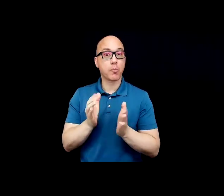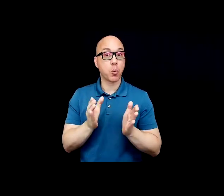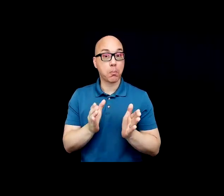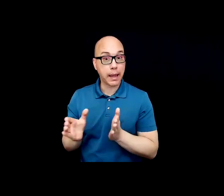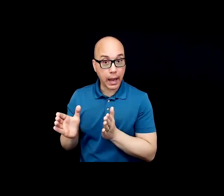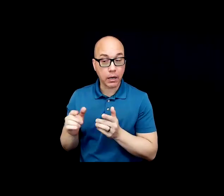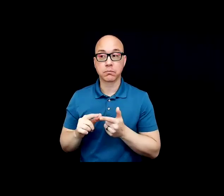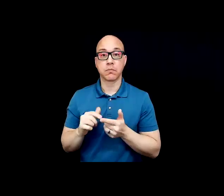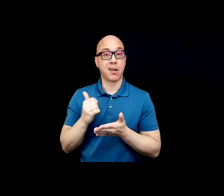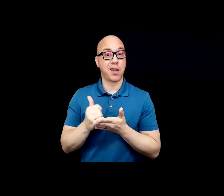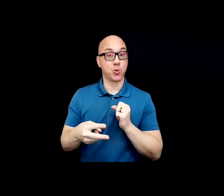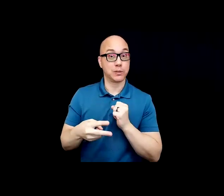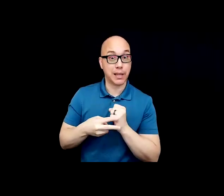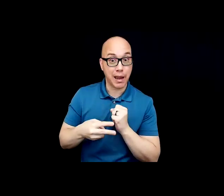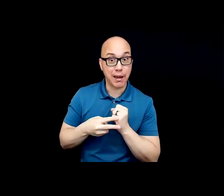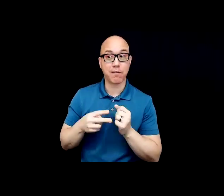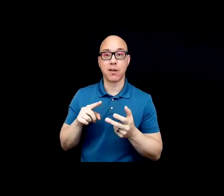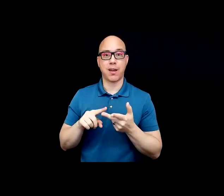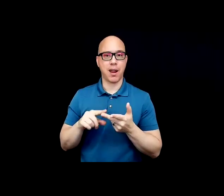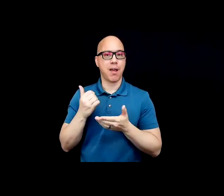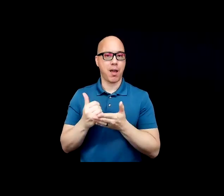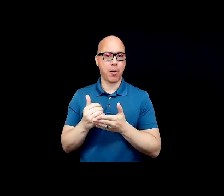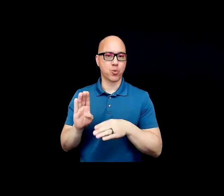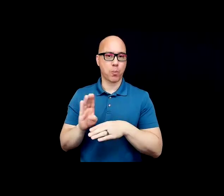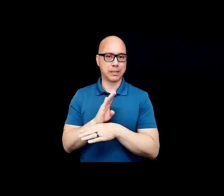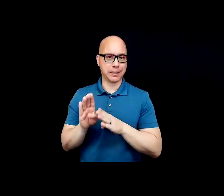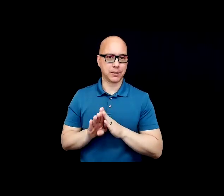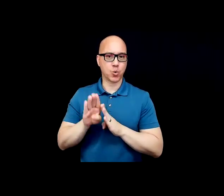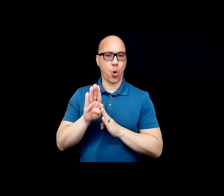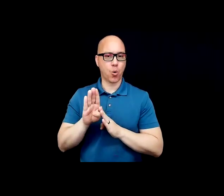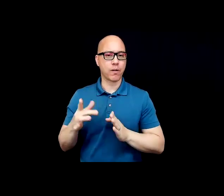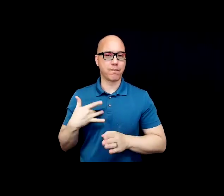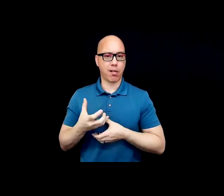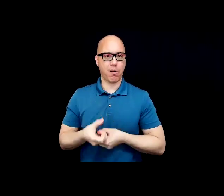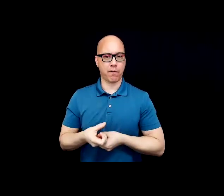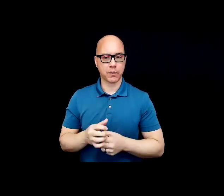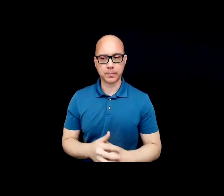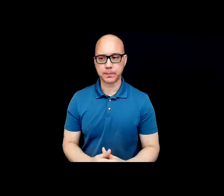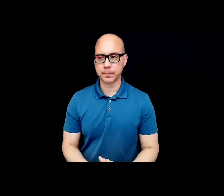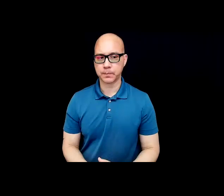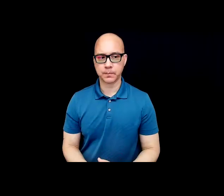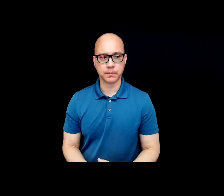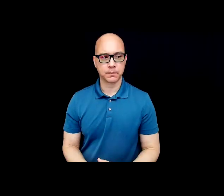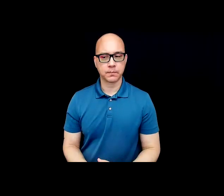and it will allow to you grow your business with confidence.